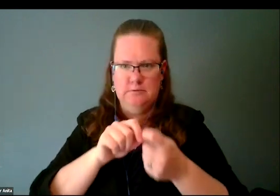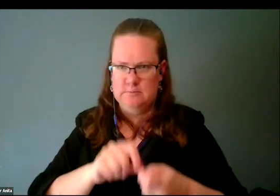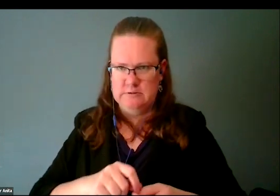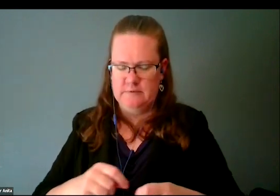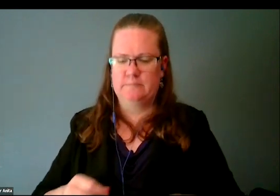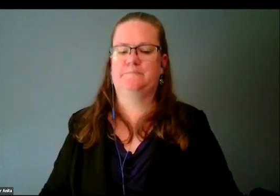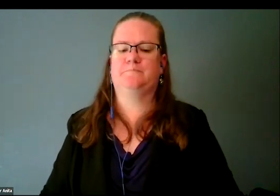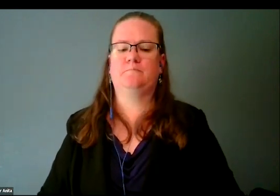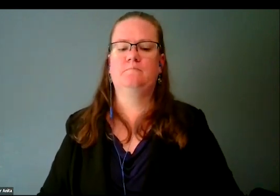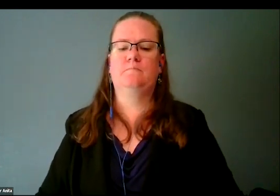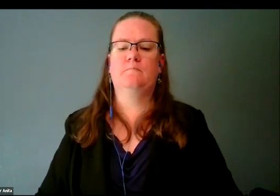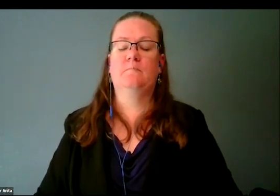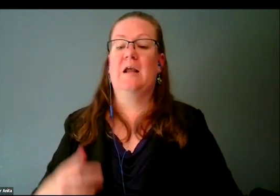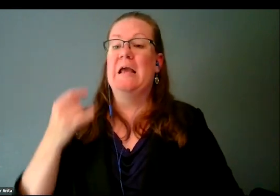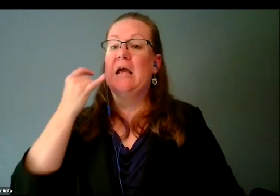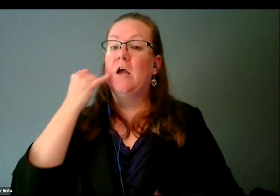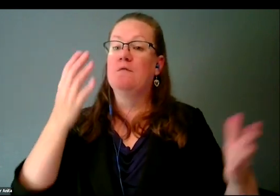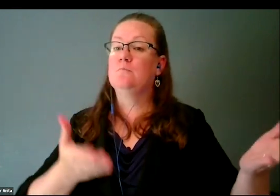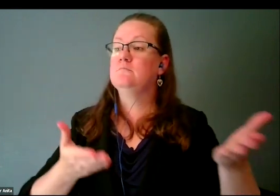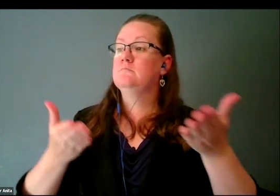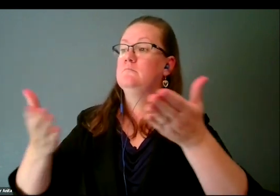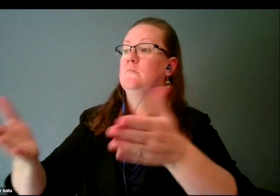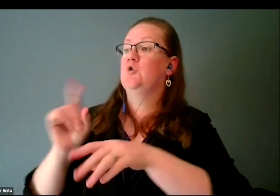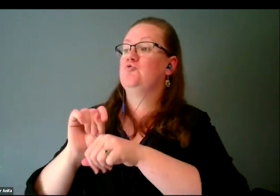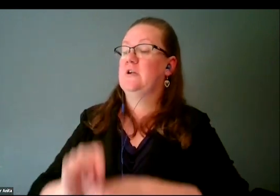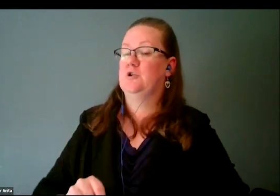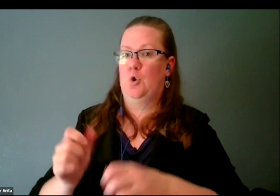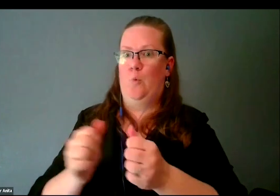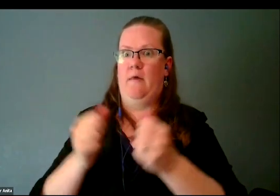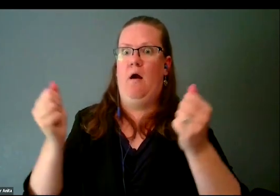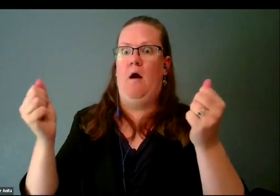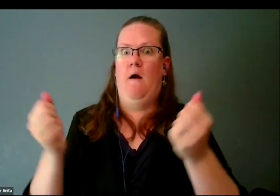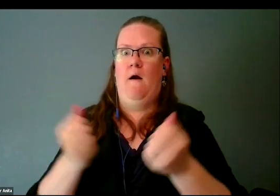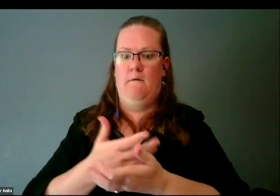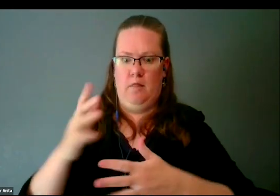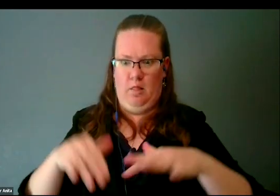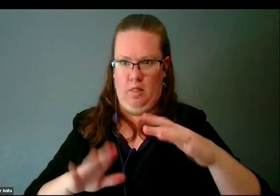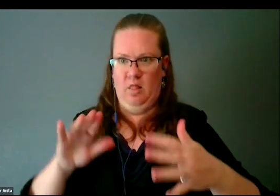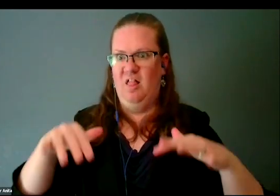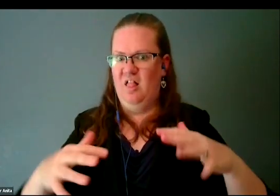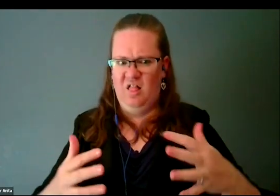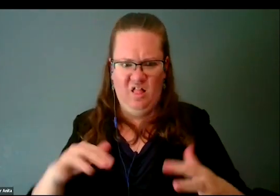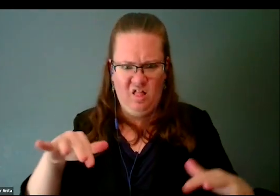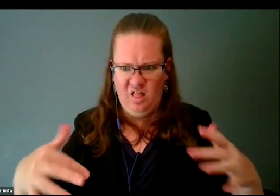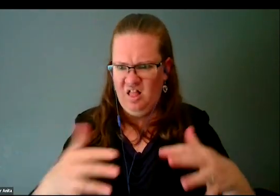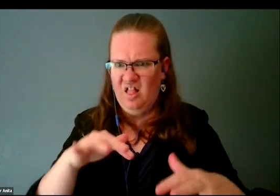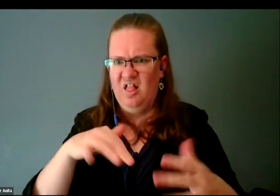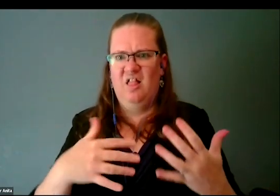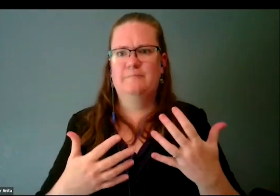Whereas if you present that in a traditional embossed graphic, a lot of that's going to get blurry and fall by the wayside and you're really just going